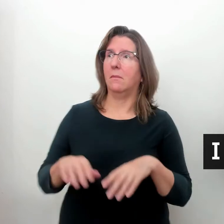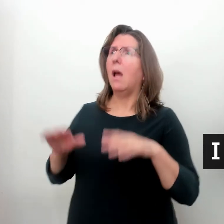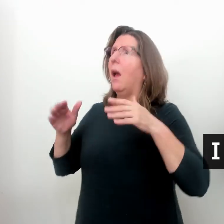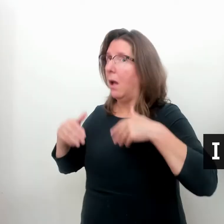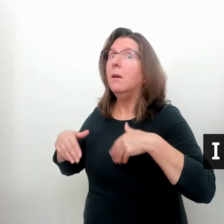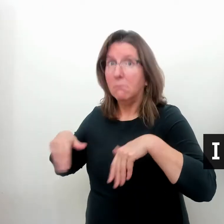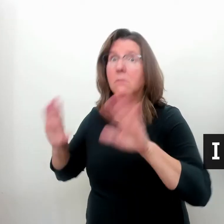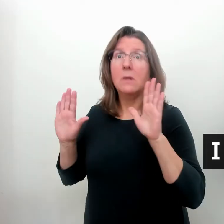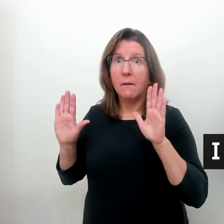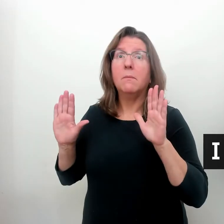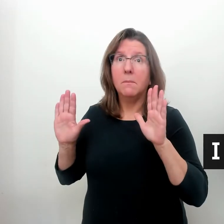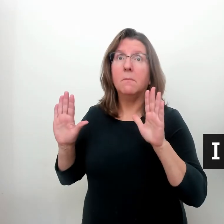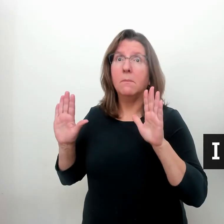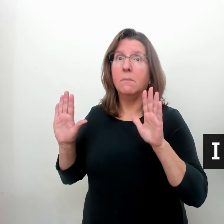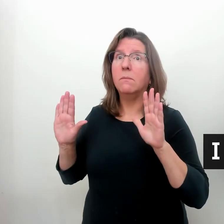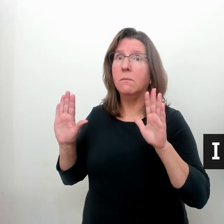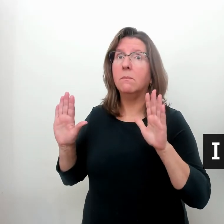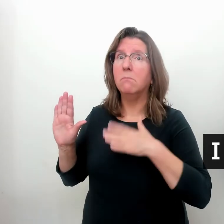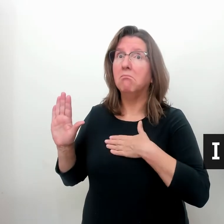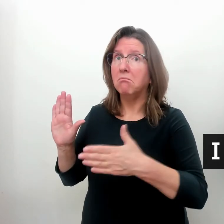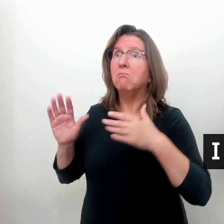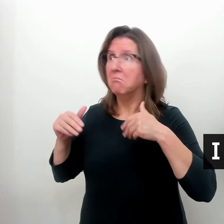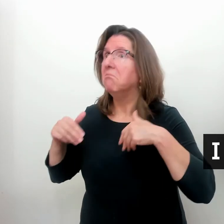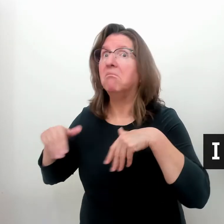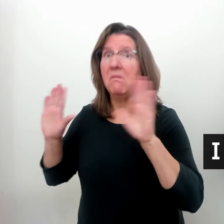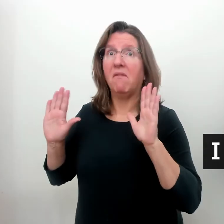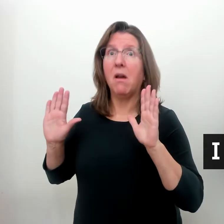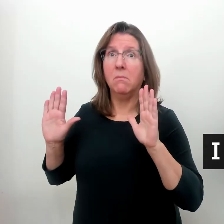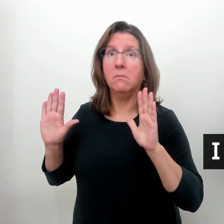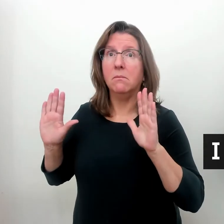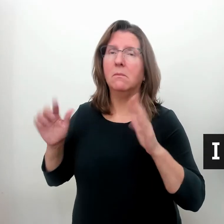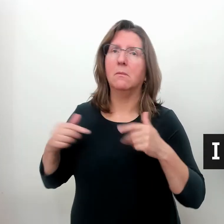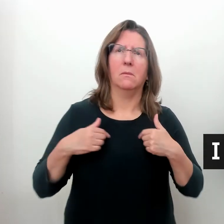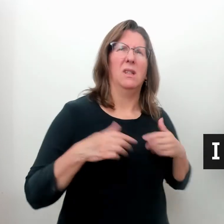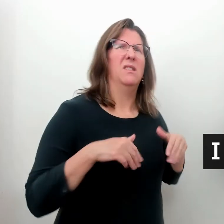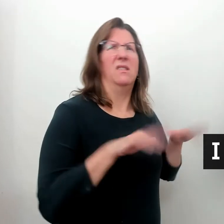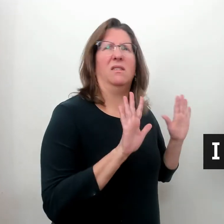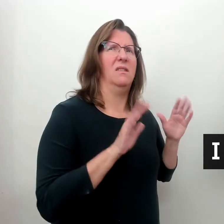In this translation I'm affirming 'Yes, I did all those things. I made those sacrifices.'